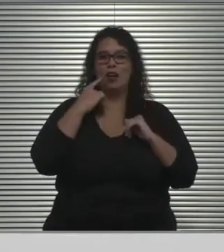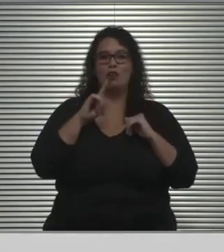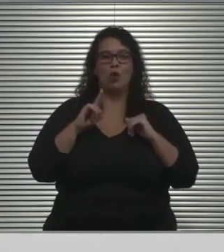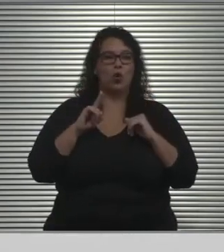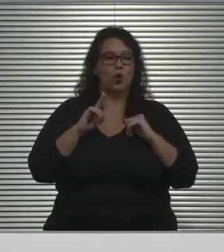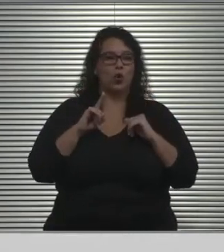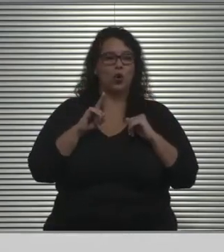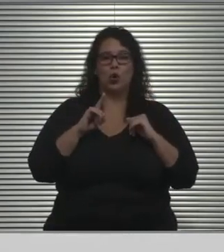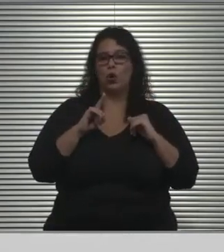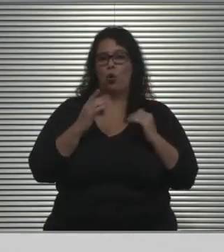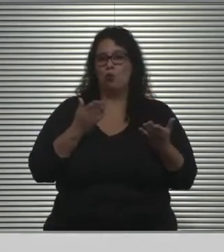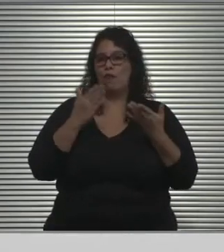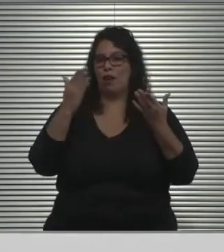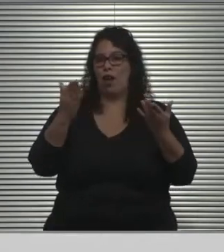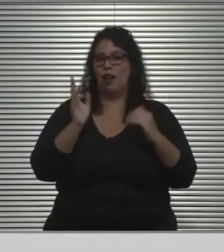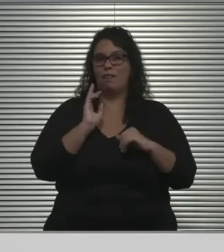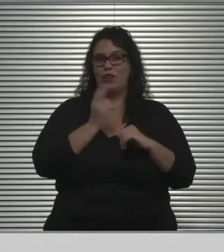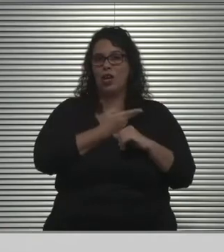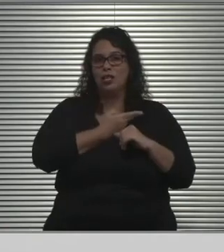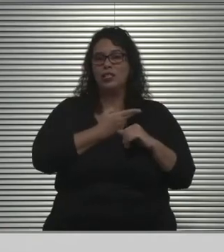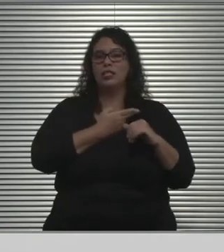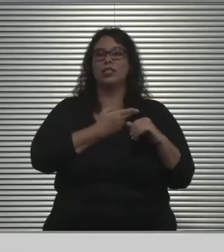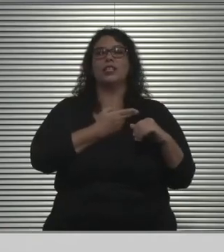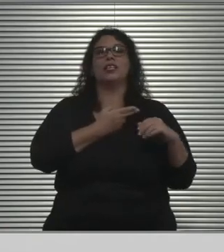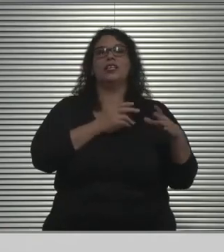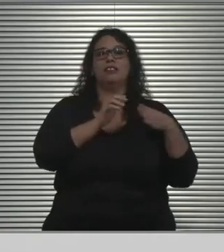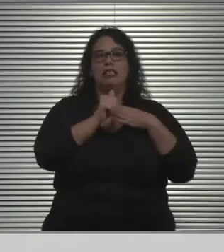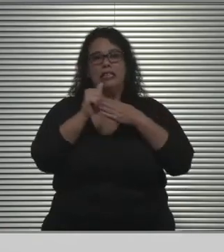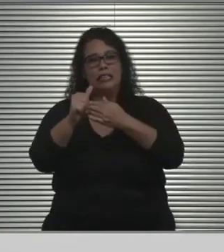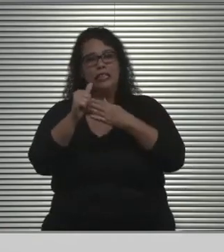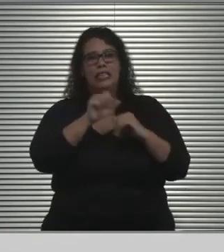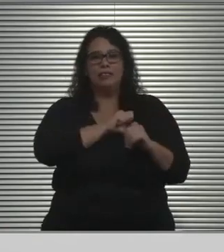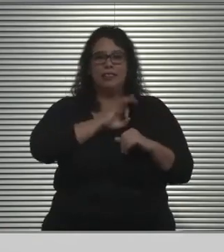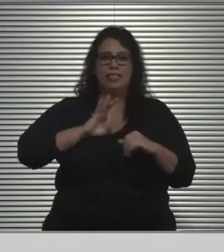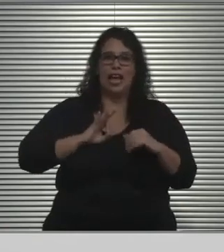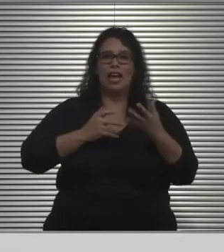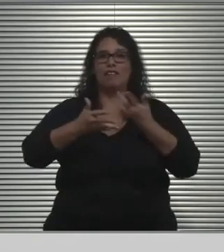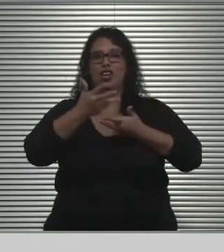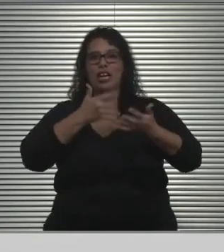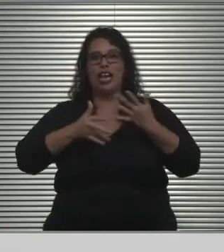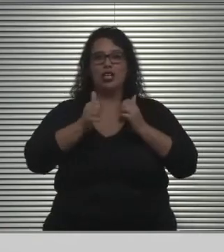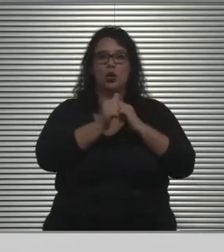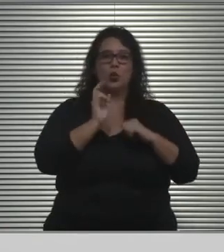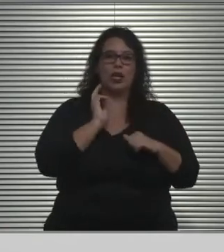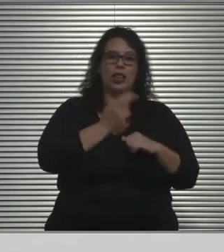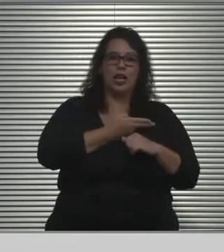what you've provided for us in terms of direction to staff for engaging with us on all different topics.